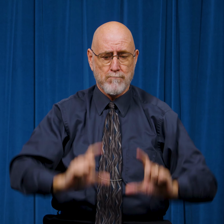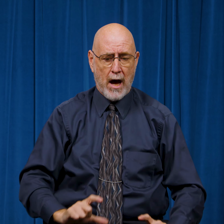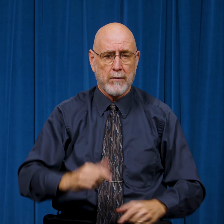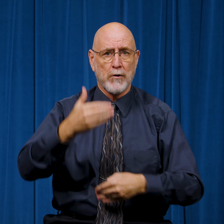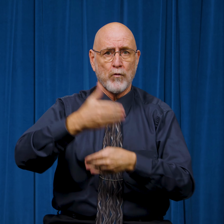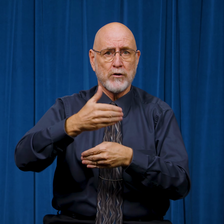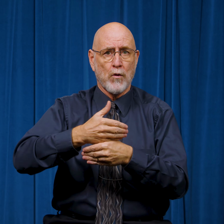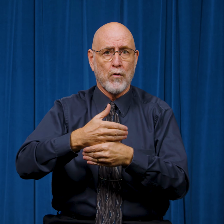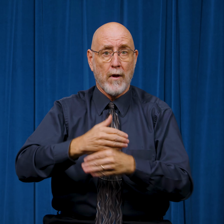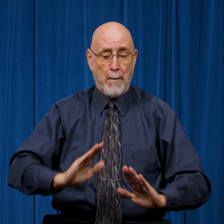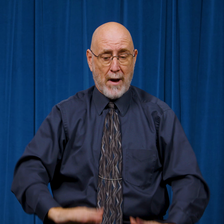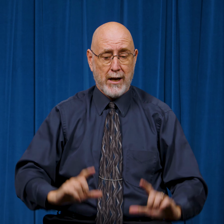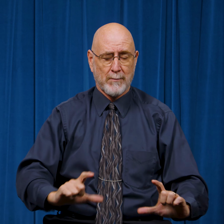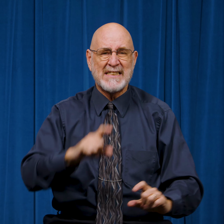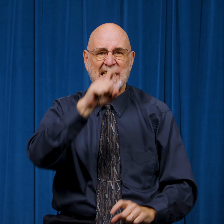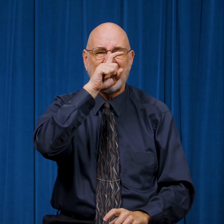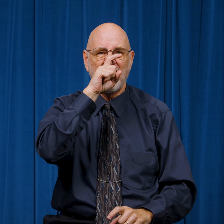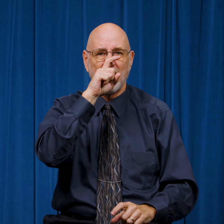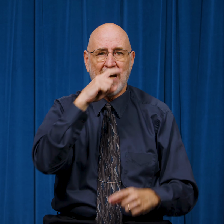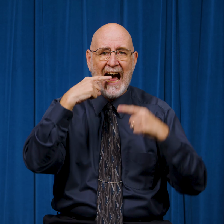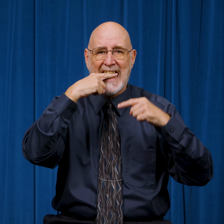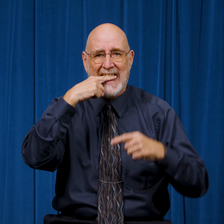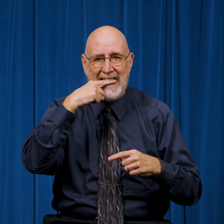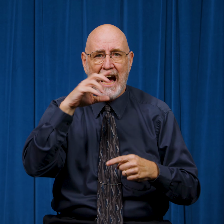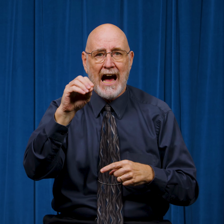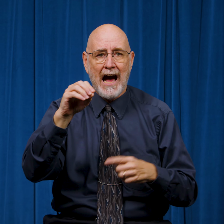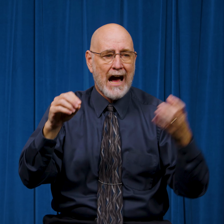The bottom is the eagle holding the olive branch and arrows,